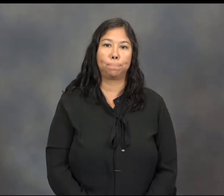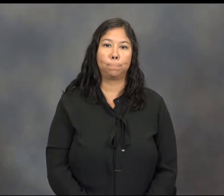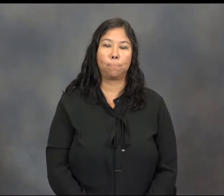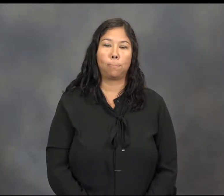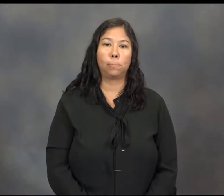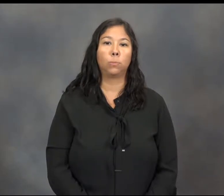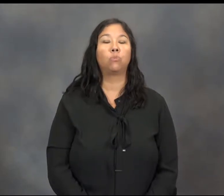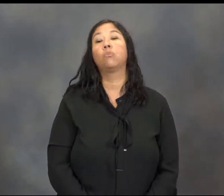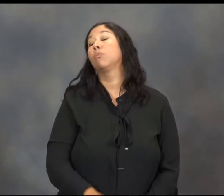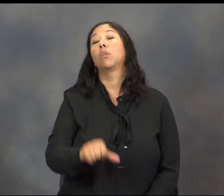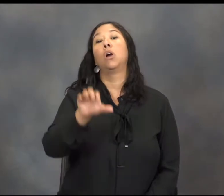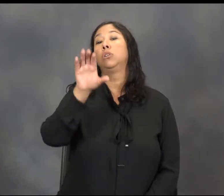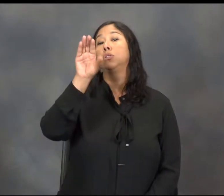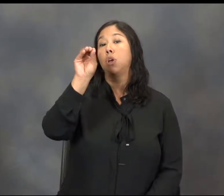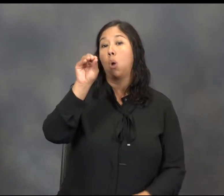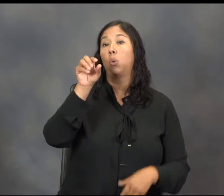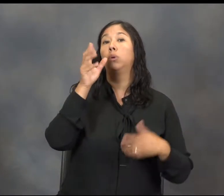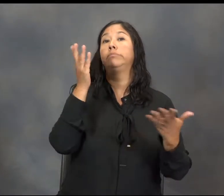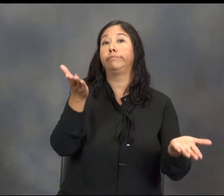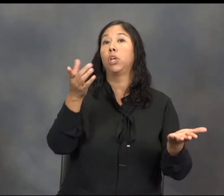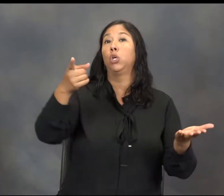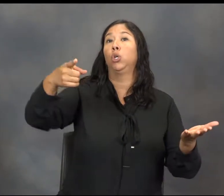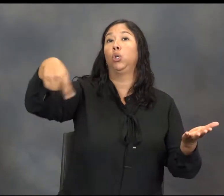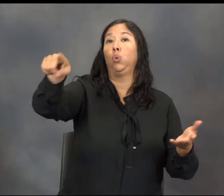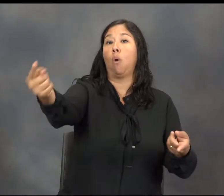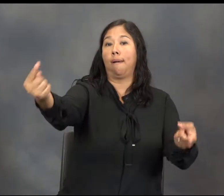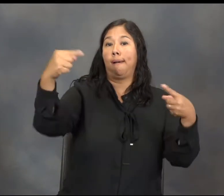So when you come to our tax site to get your taxes done,